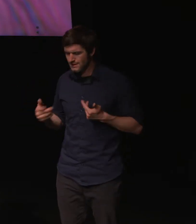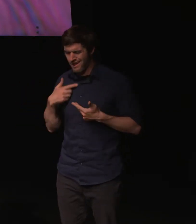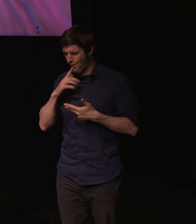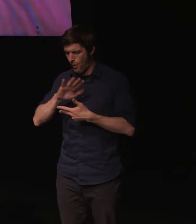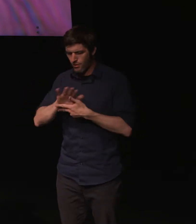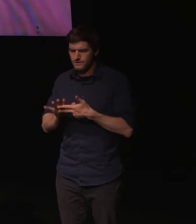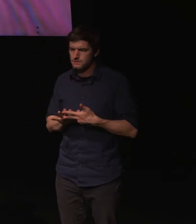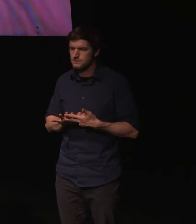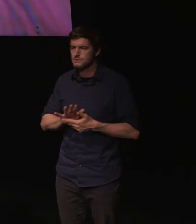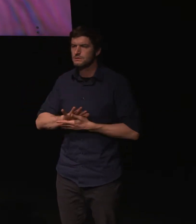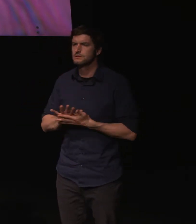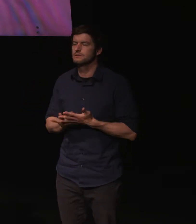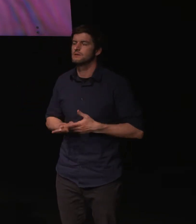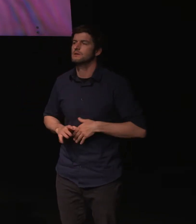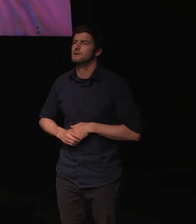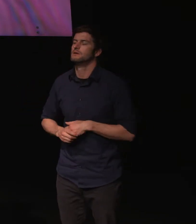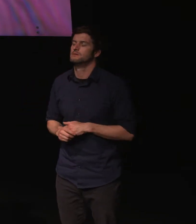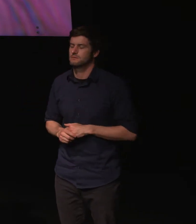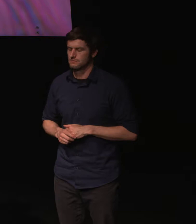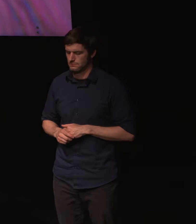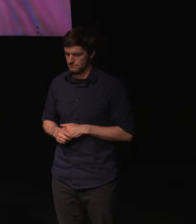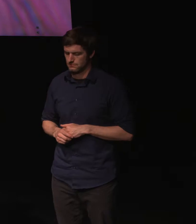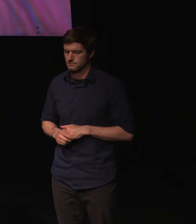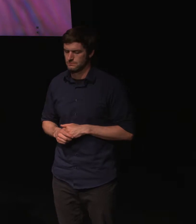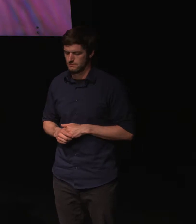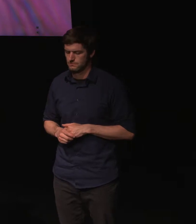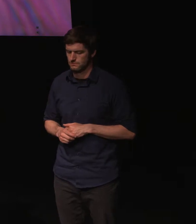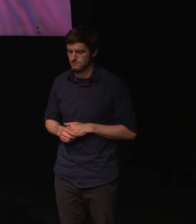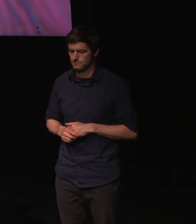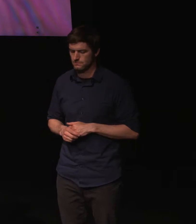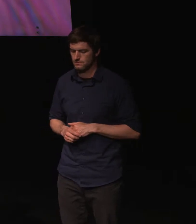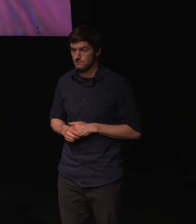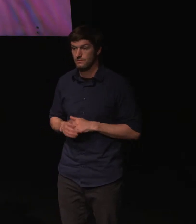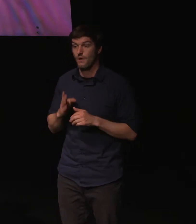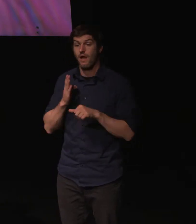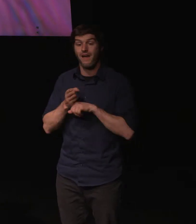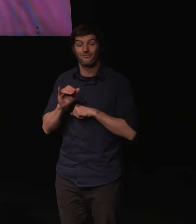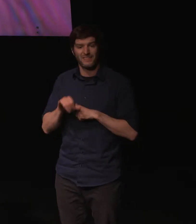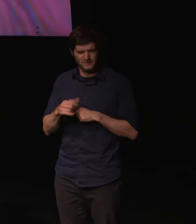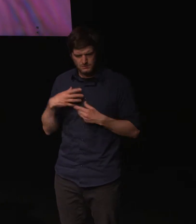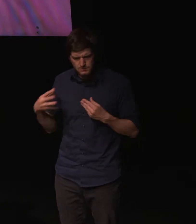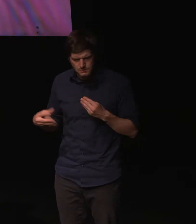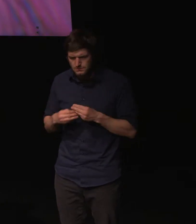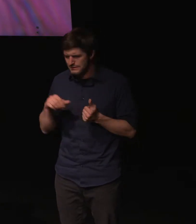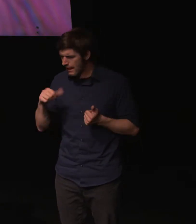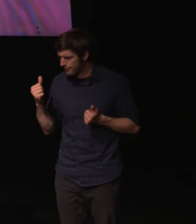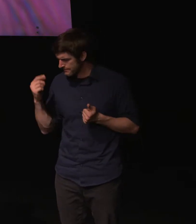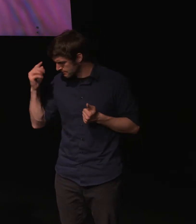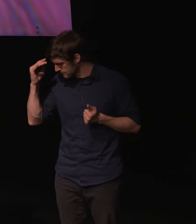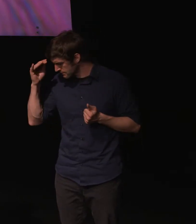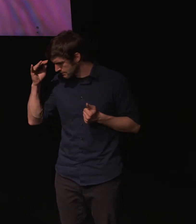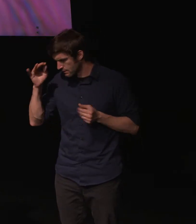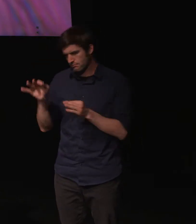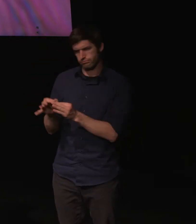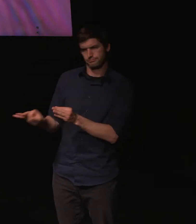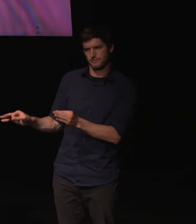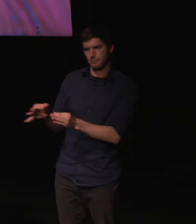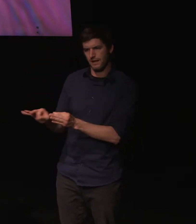Well, after that we had to start thinking, "Okay, subtitles." There's no speaking in the game